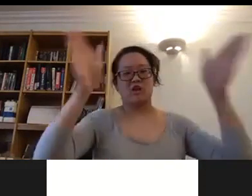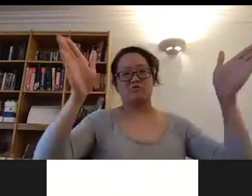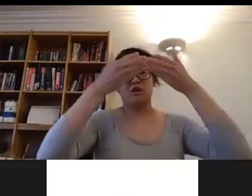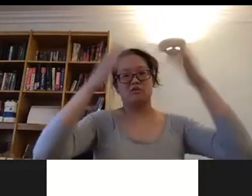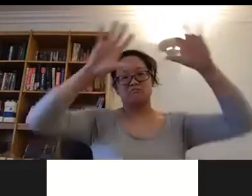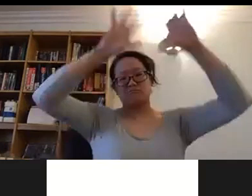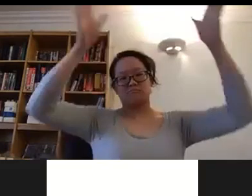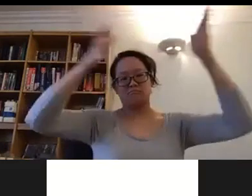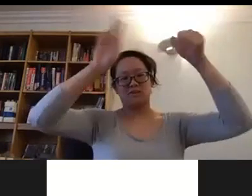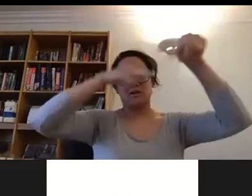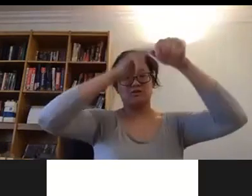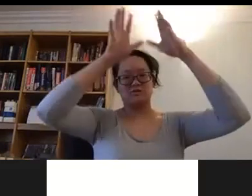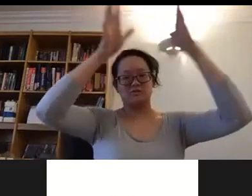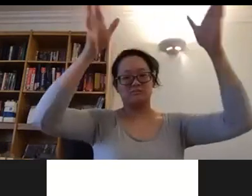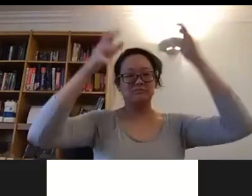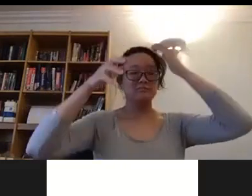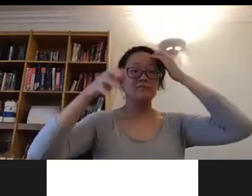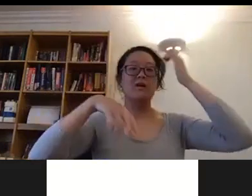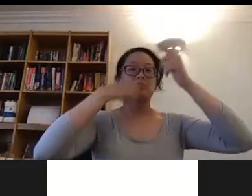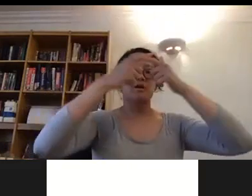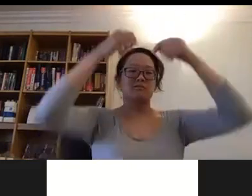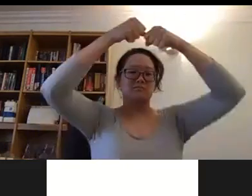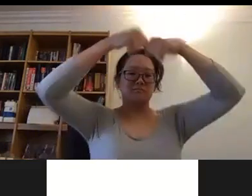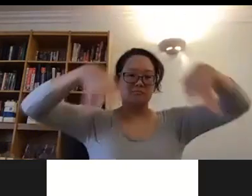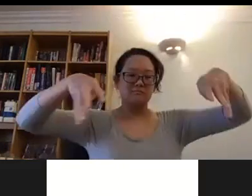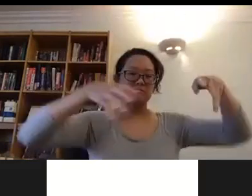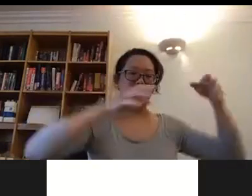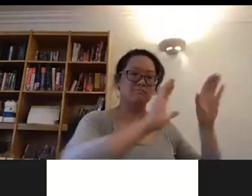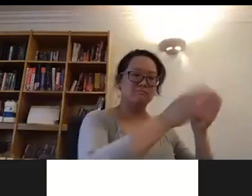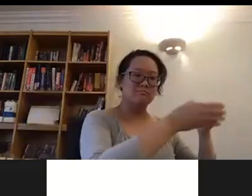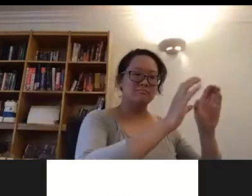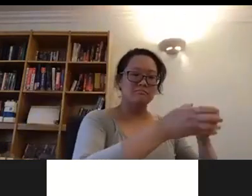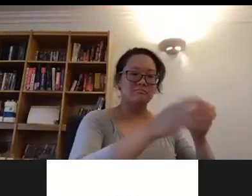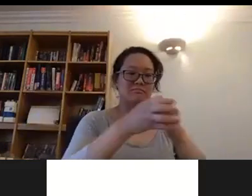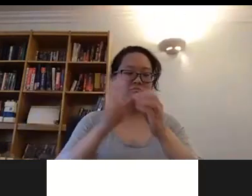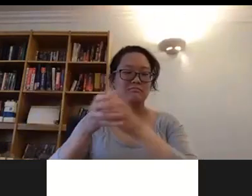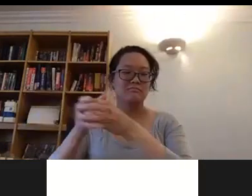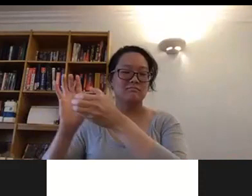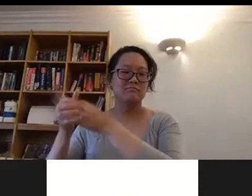You know, in general, there should be a team that covers the pandemic.